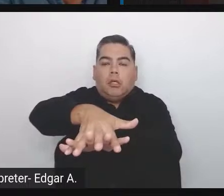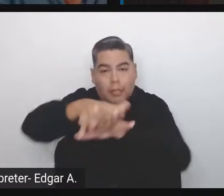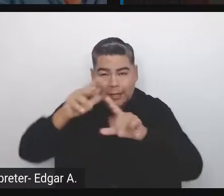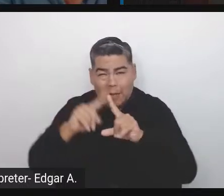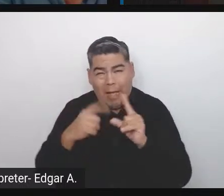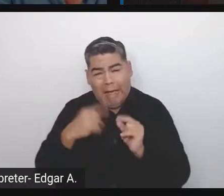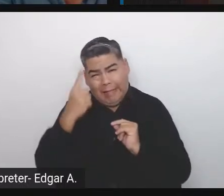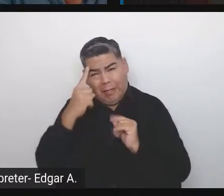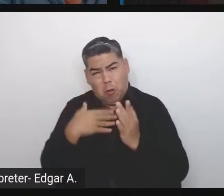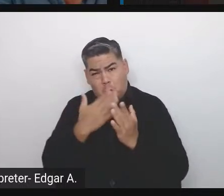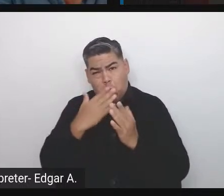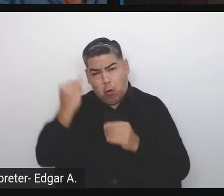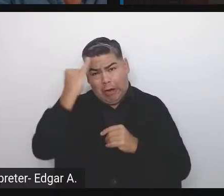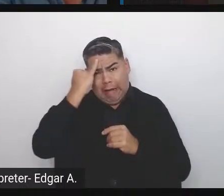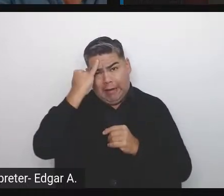intertwine it.